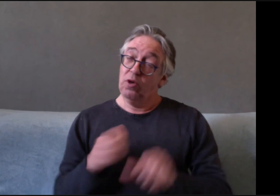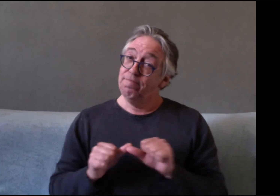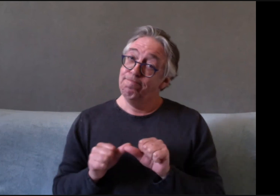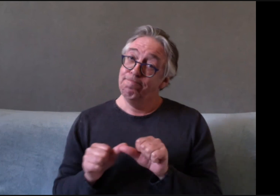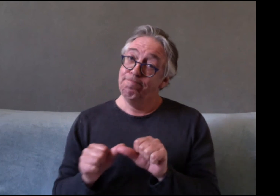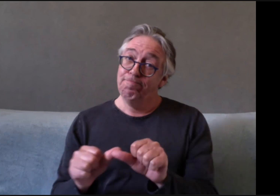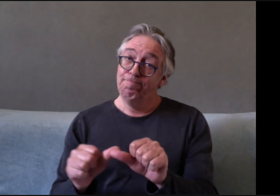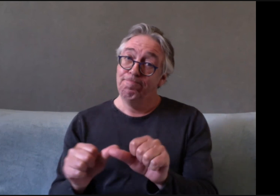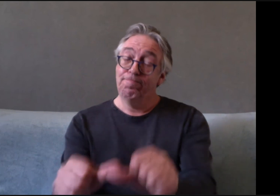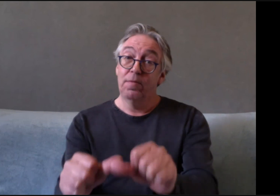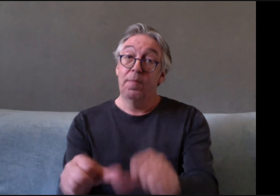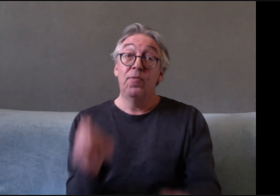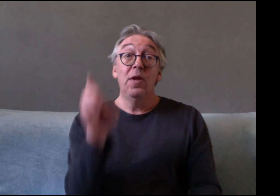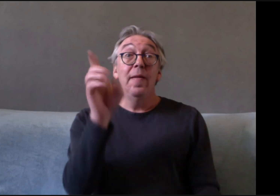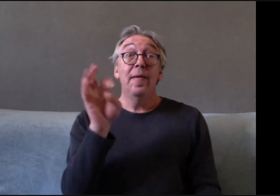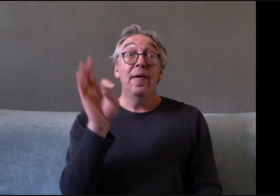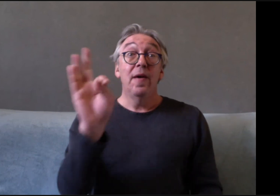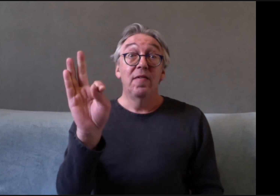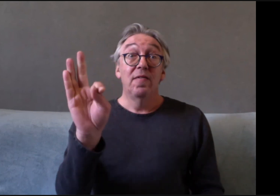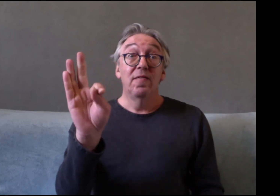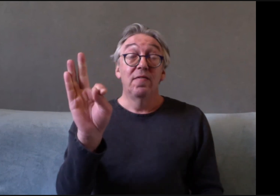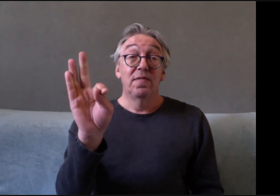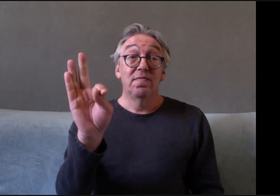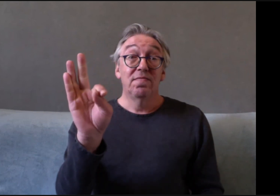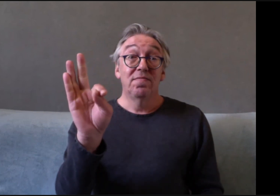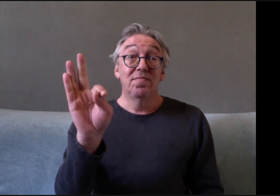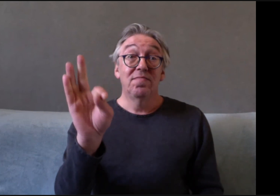EDF in Brussels is just the pick of the pyramid.